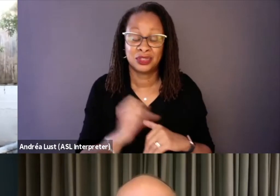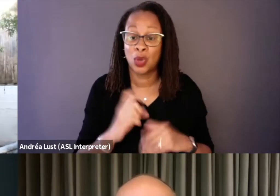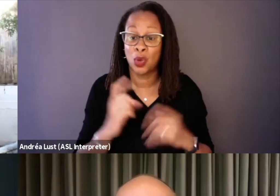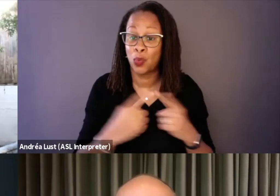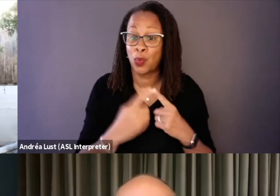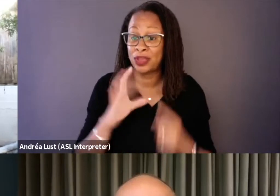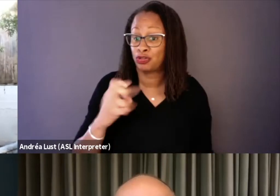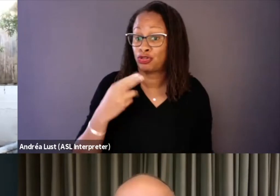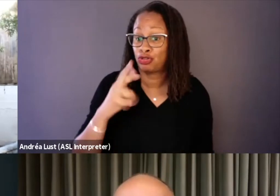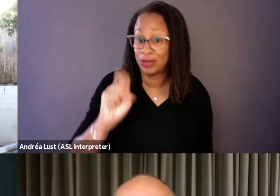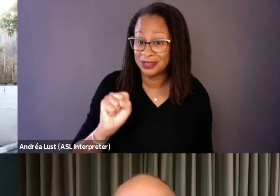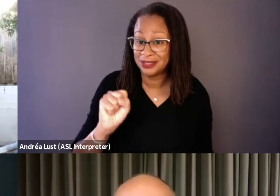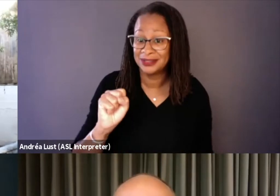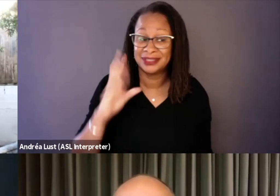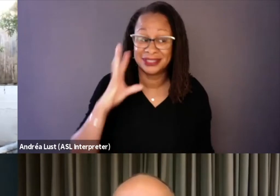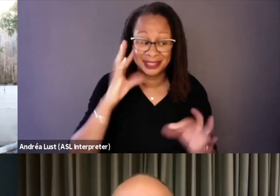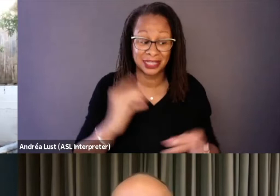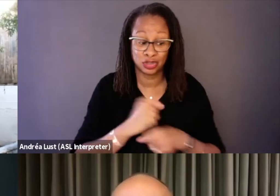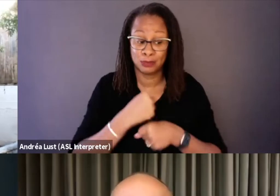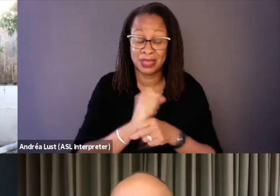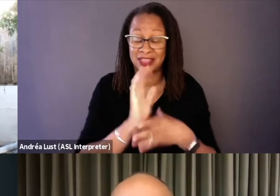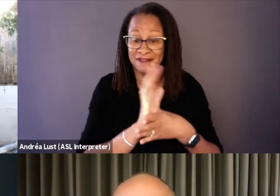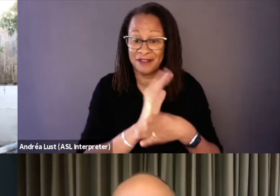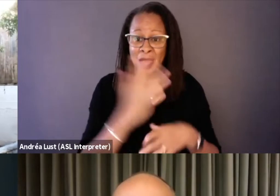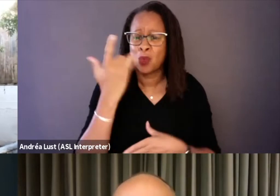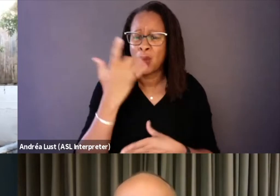while it was bizarrely perfect timing,